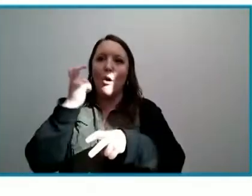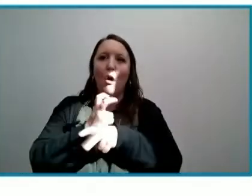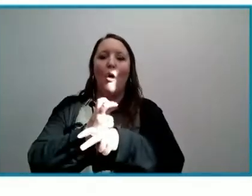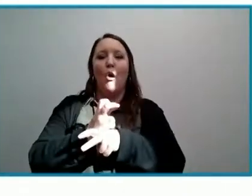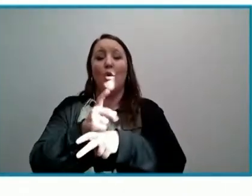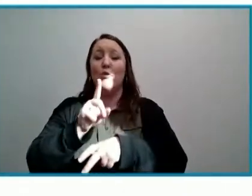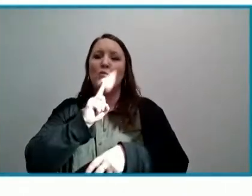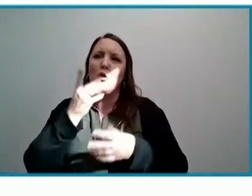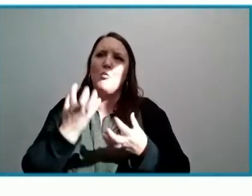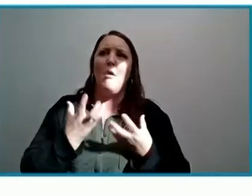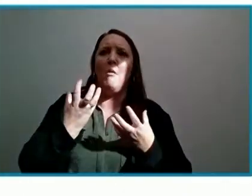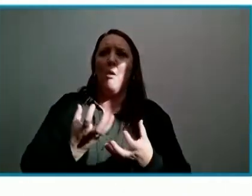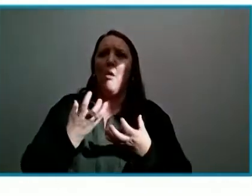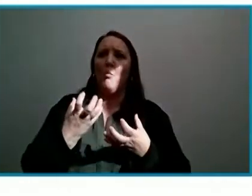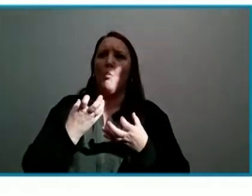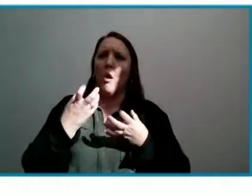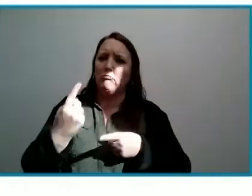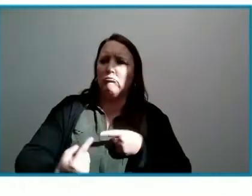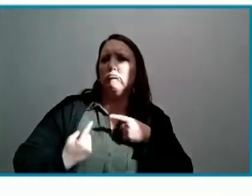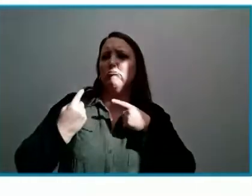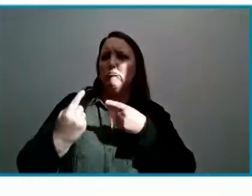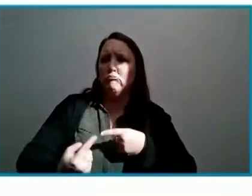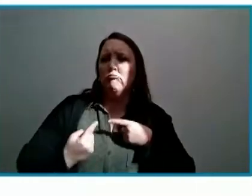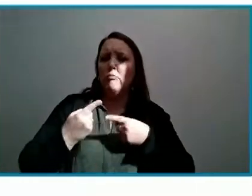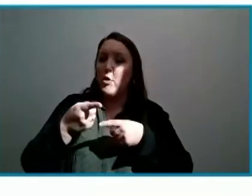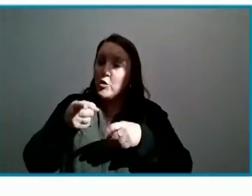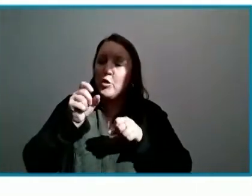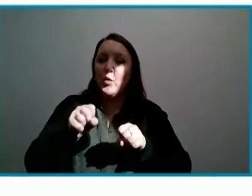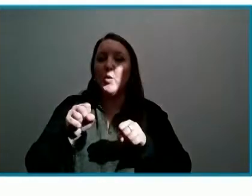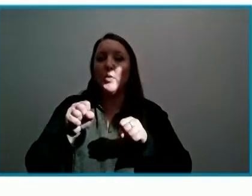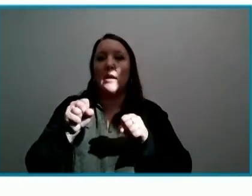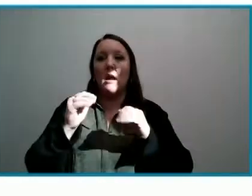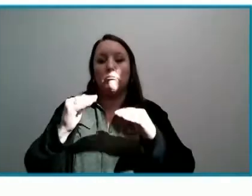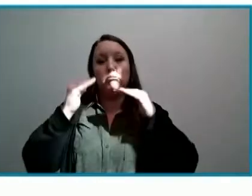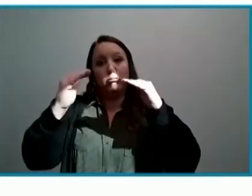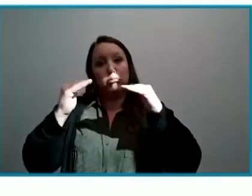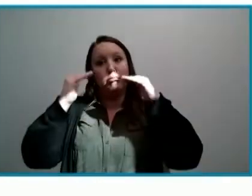you can move up in your art and really